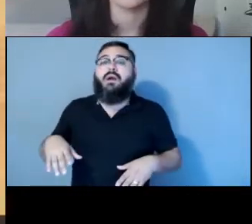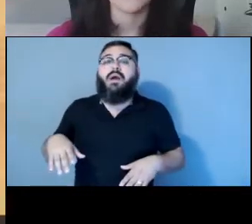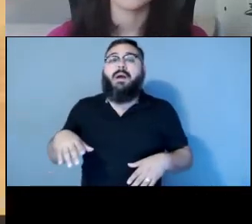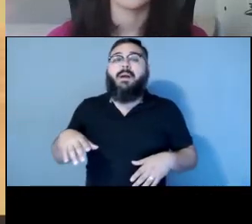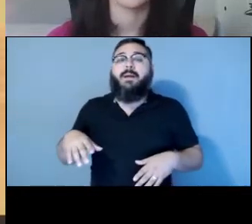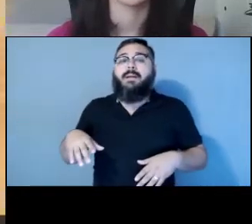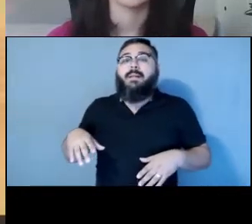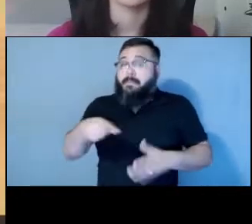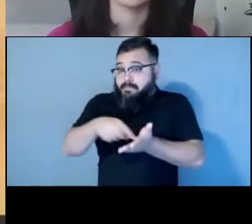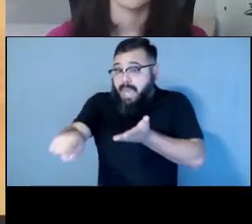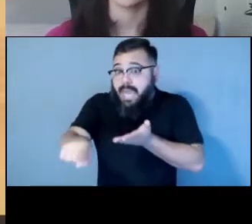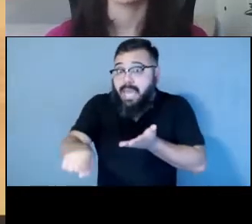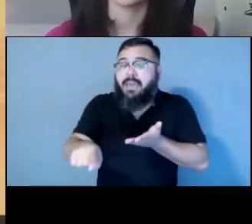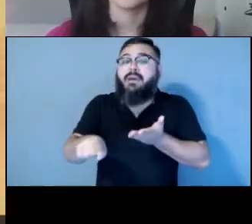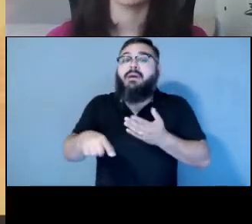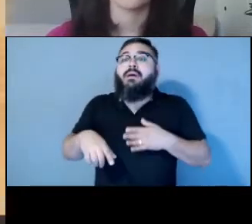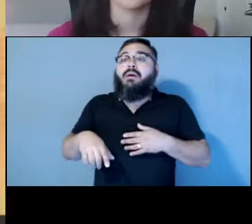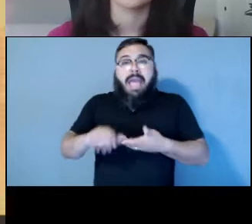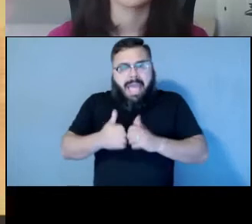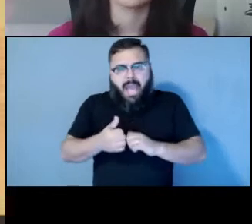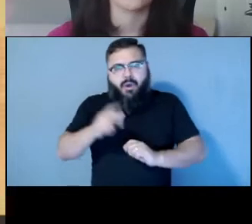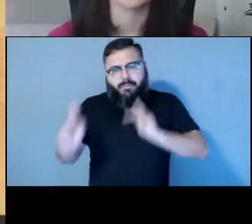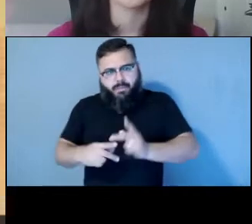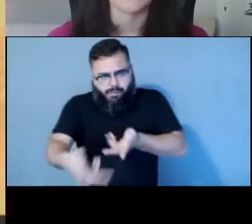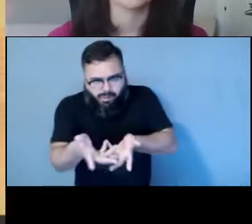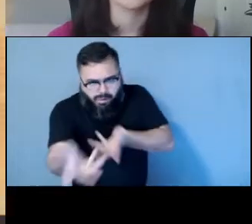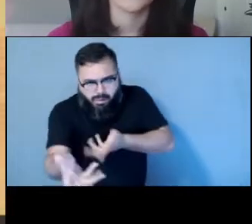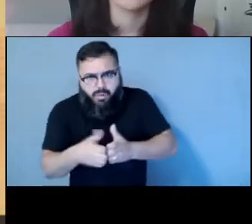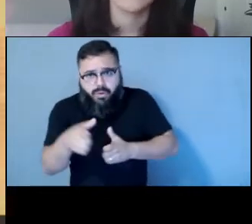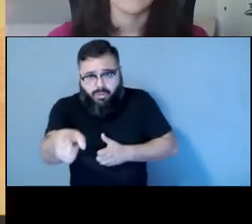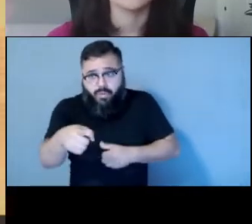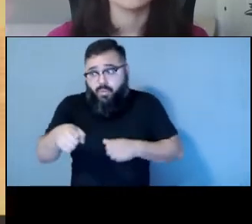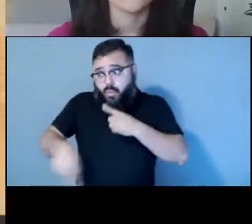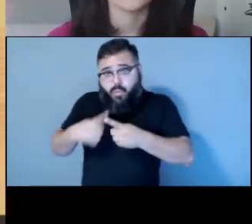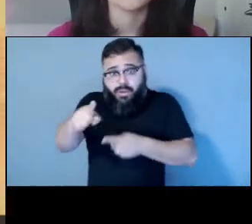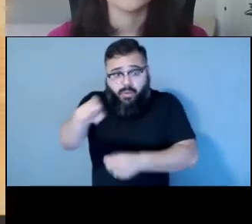the pay that you receive, the treatment you receive while you're at the job, and then of course,